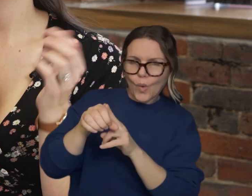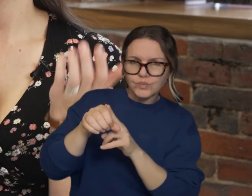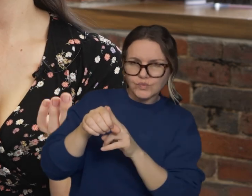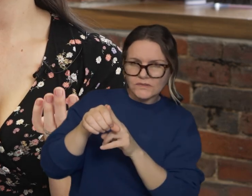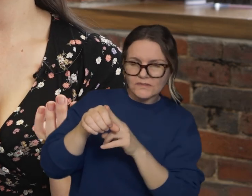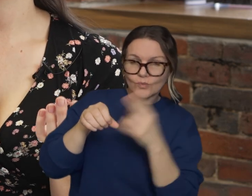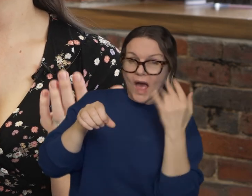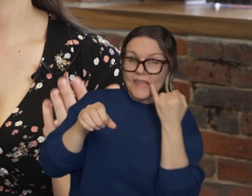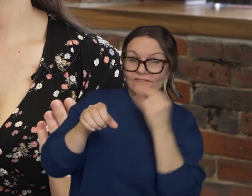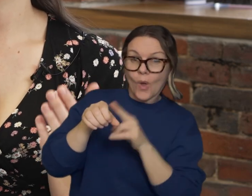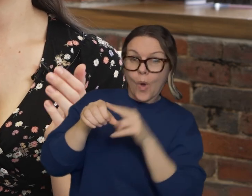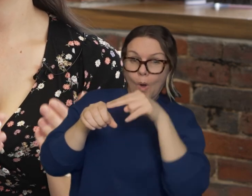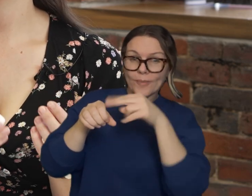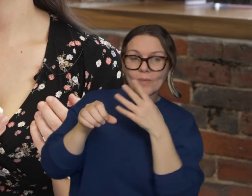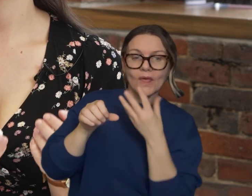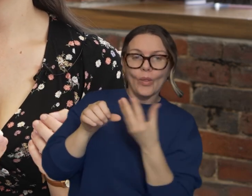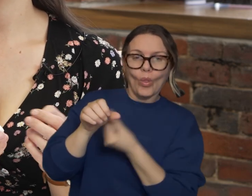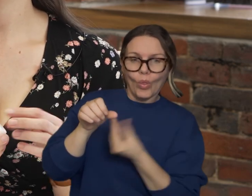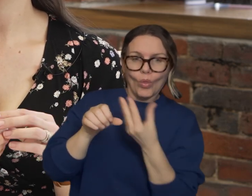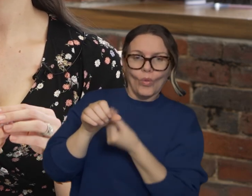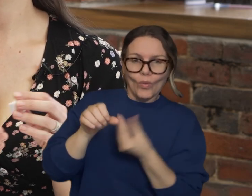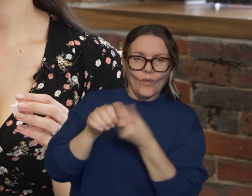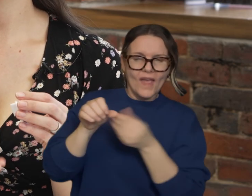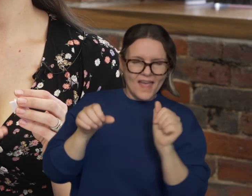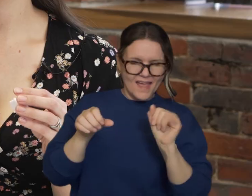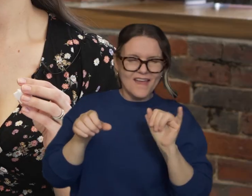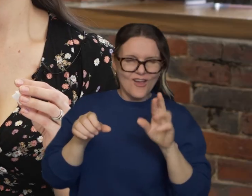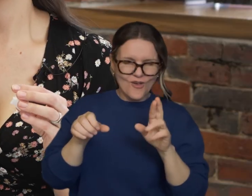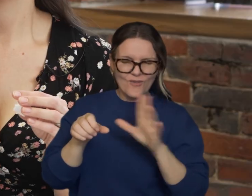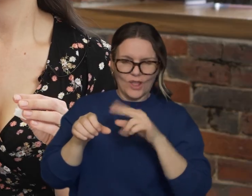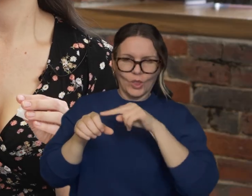and that's there so that the milk can enter your bottle but it's also there so the milk doesn't go